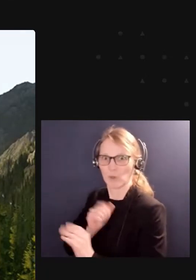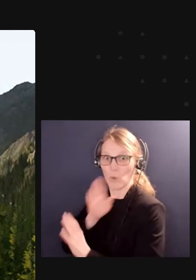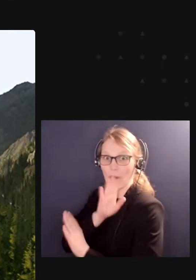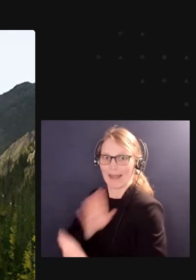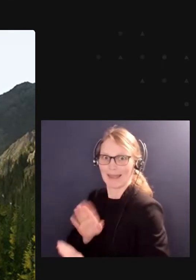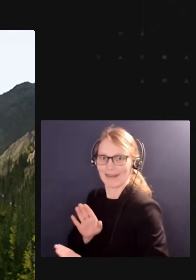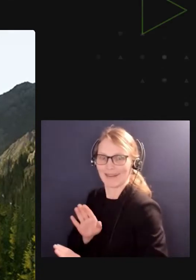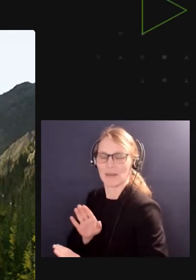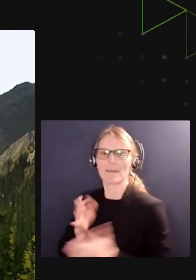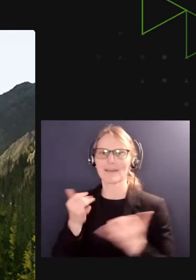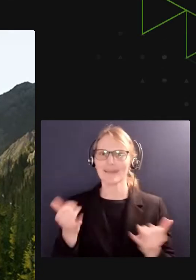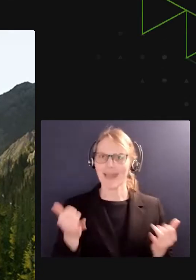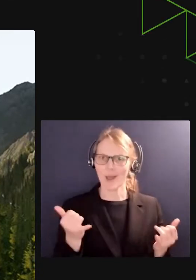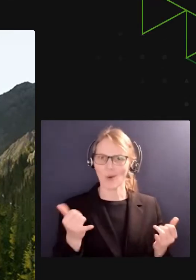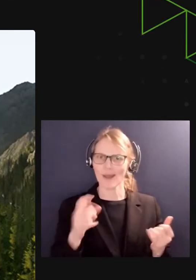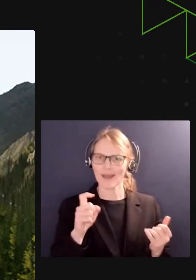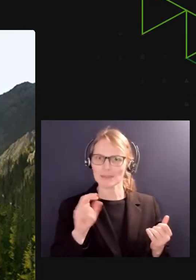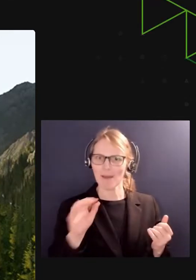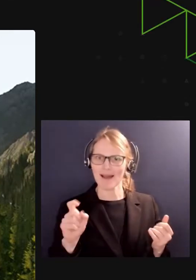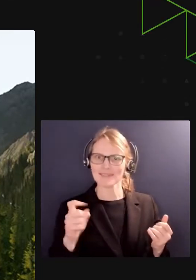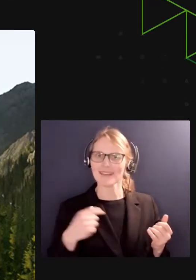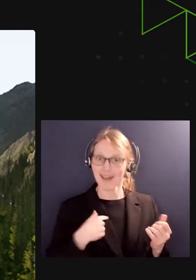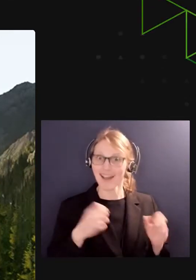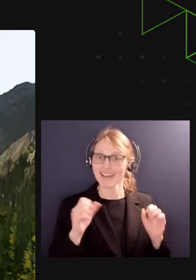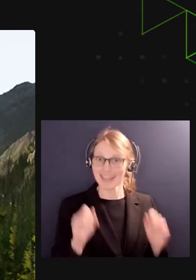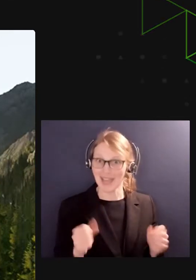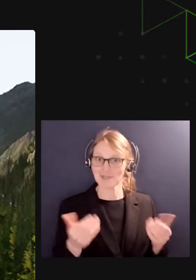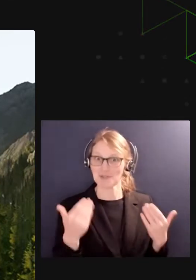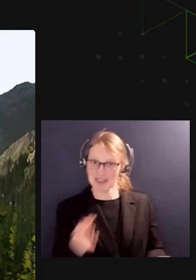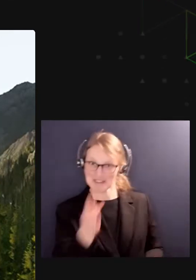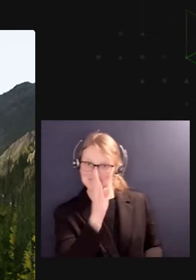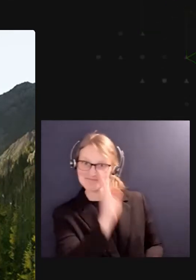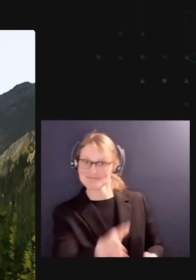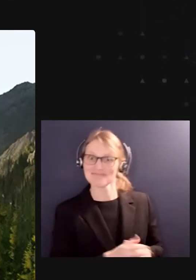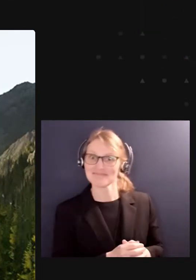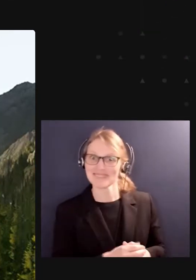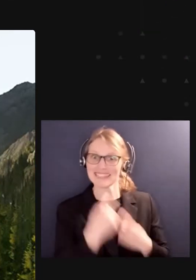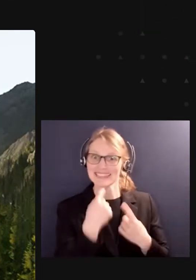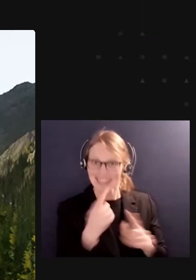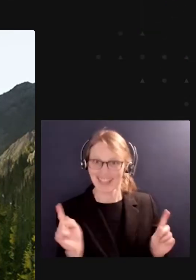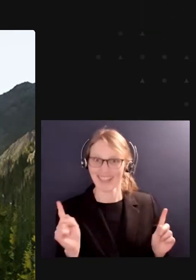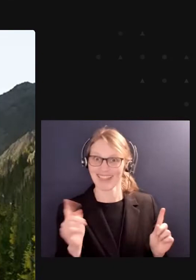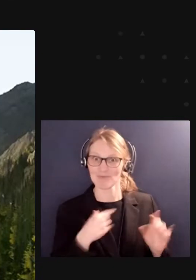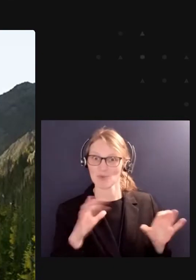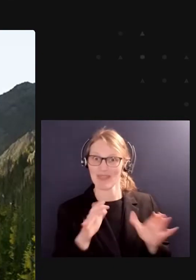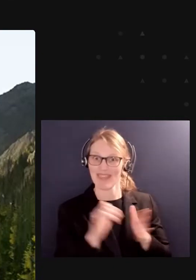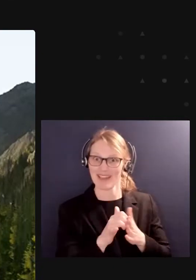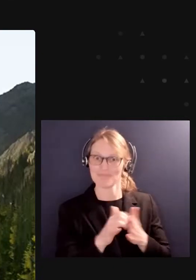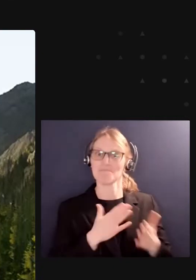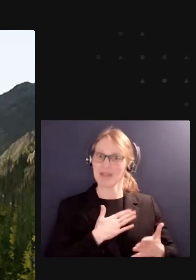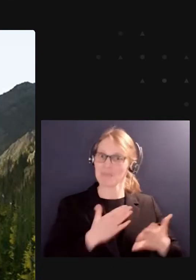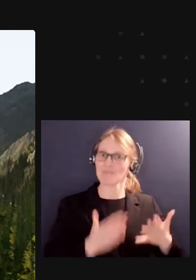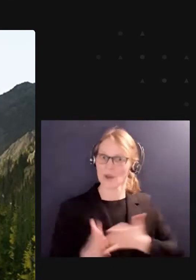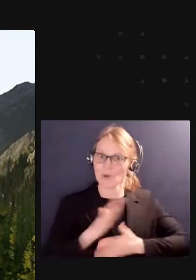I'm in a place where I can explicitly call it out as a priority, and it doesn't need to be something that is this personal secret.